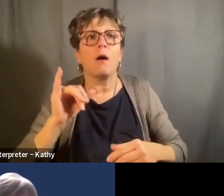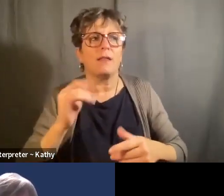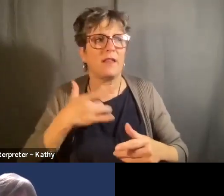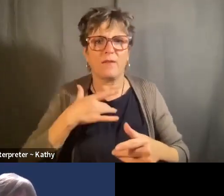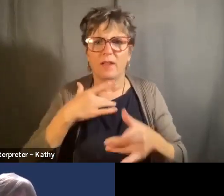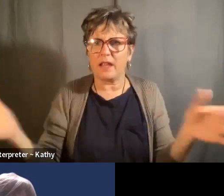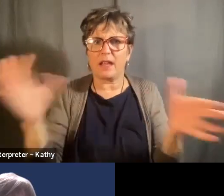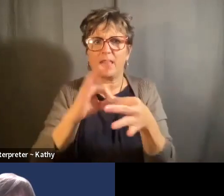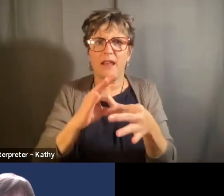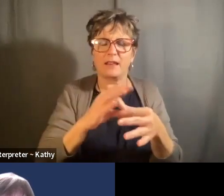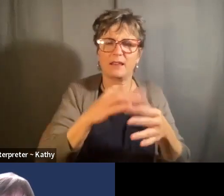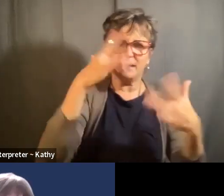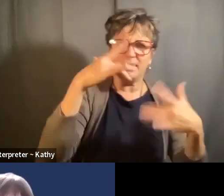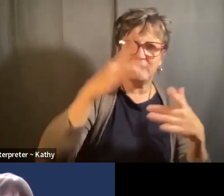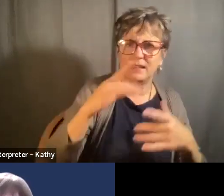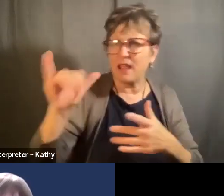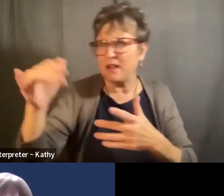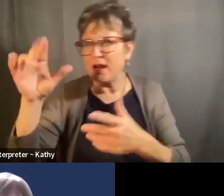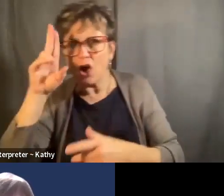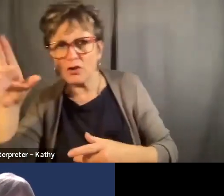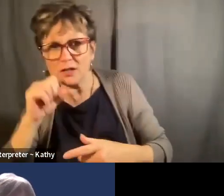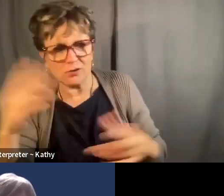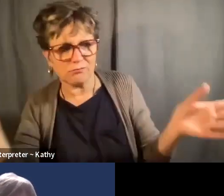connected those dots. So again, I don't want to keep